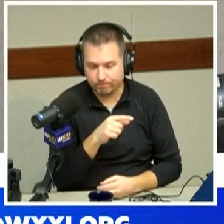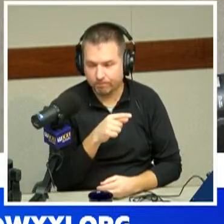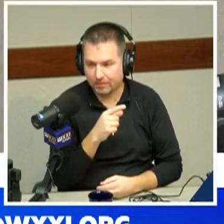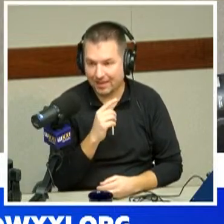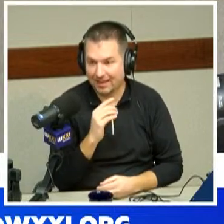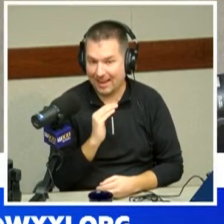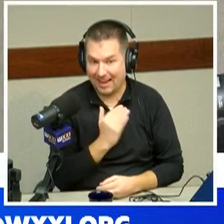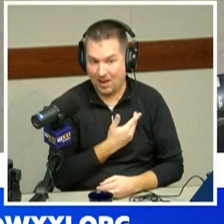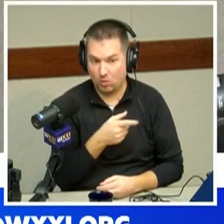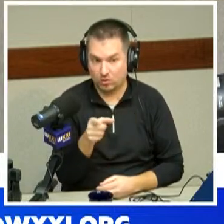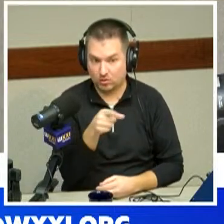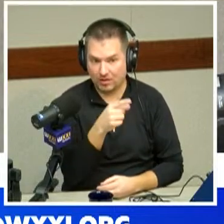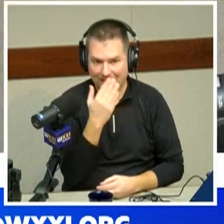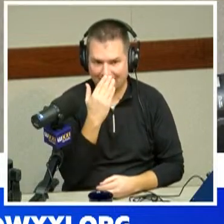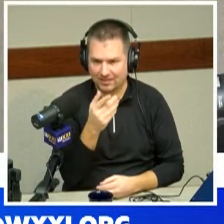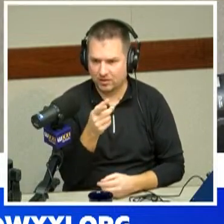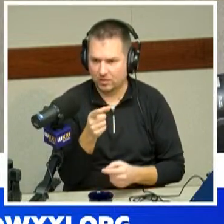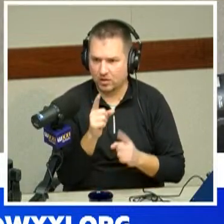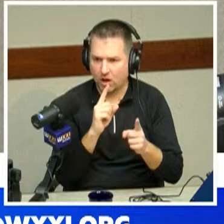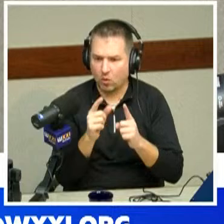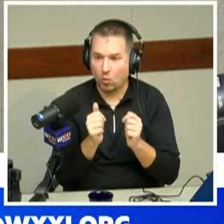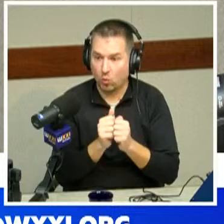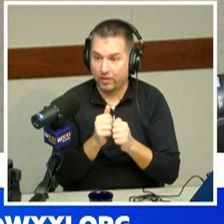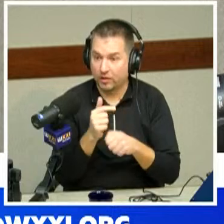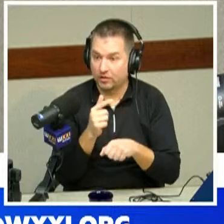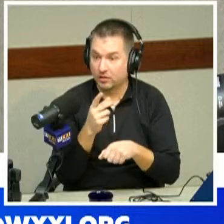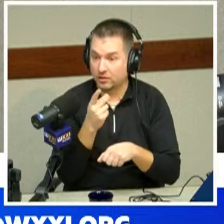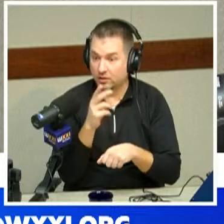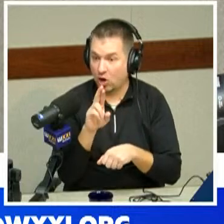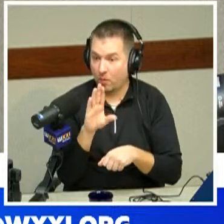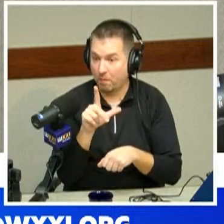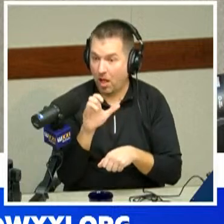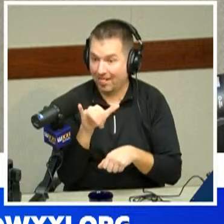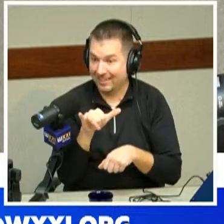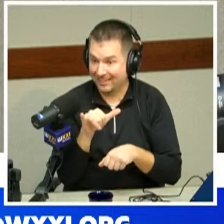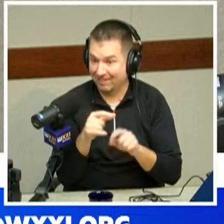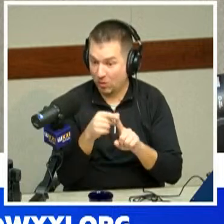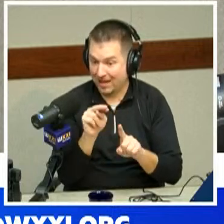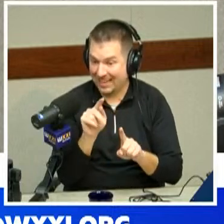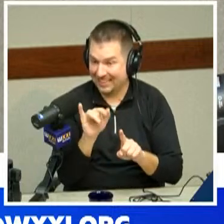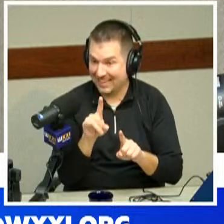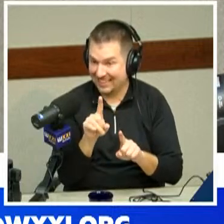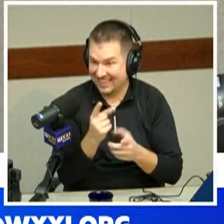conversation last week with Dr Buckley from NTI and a couple of other folks um what we're seeing